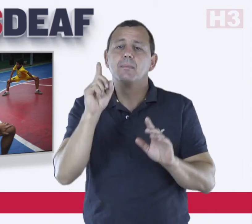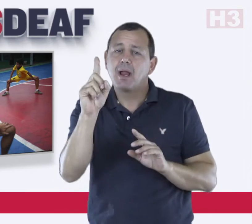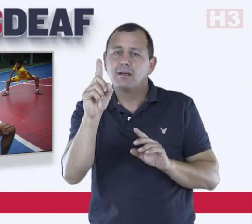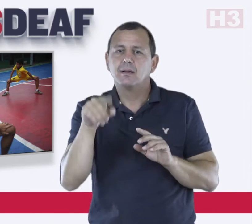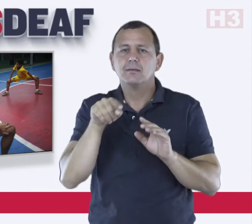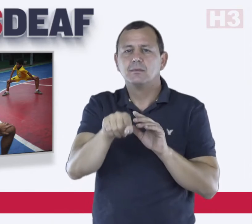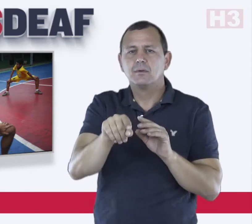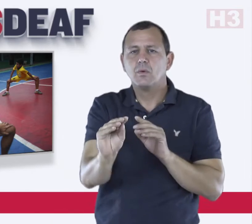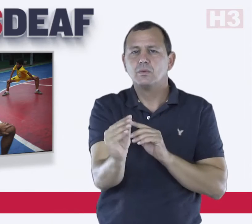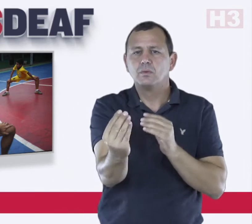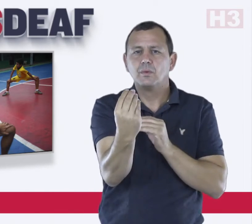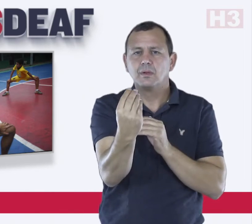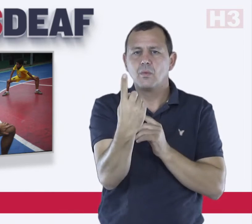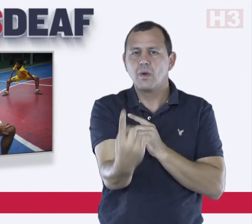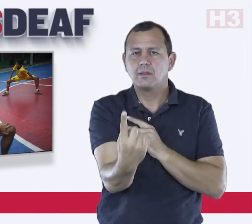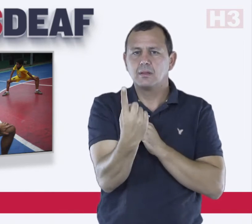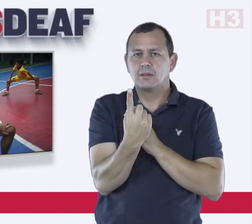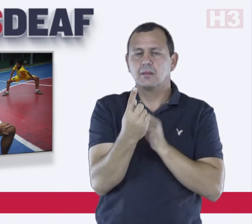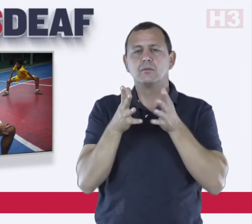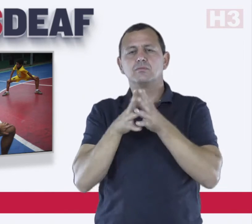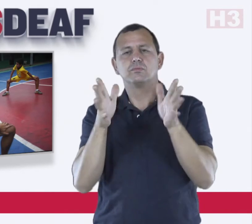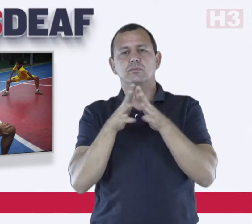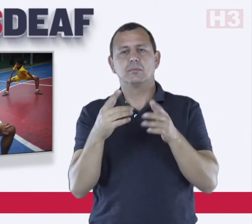when one of his students told him he